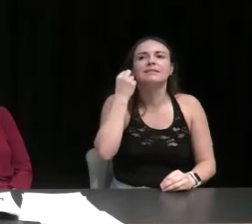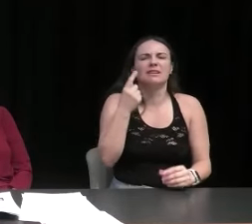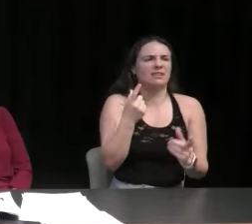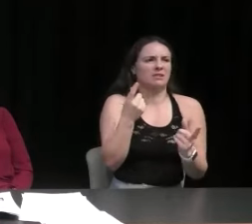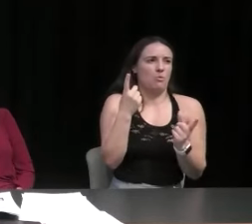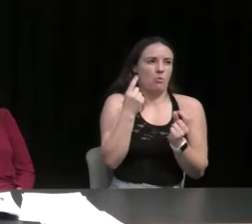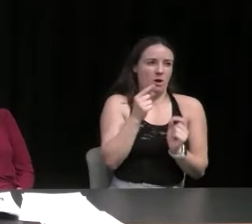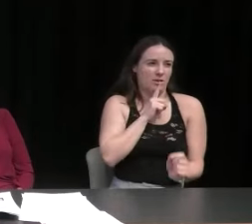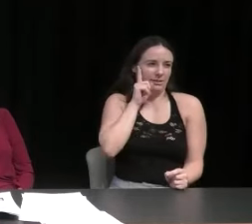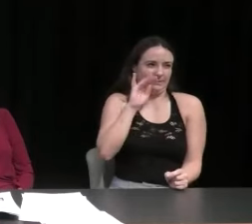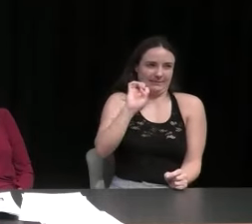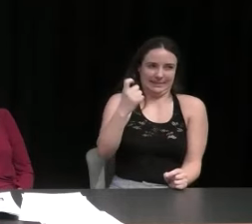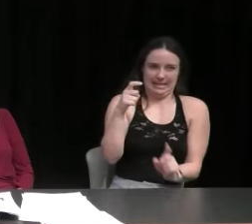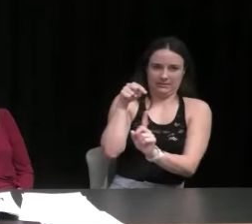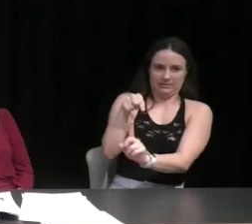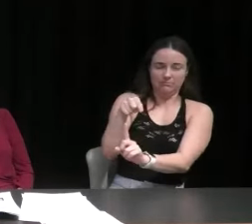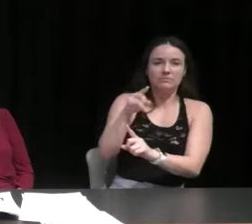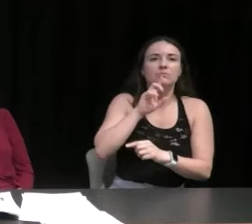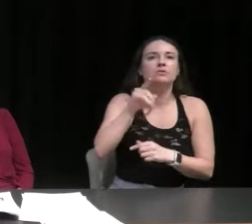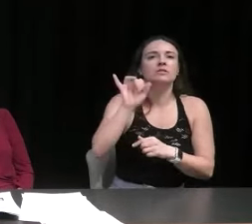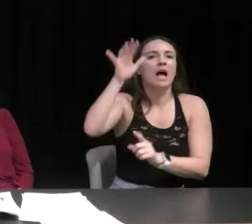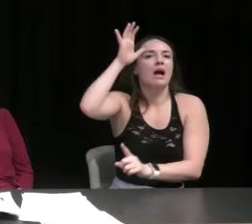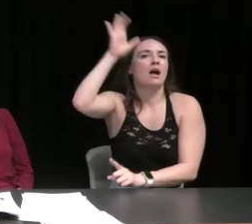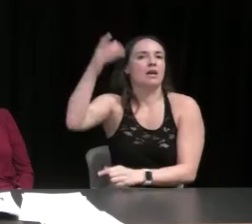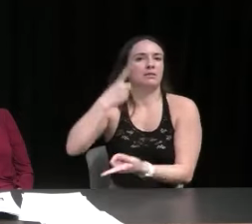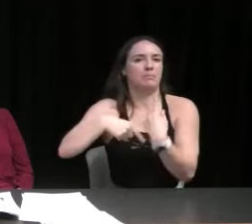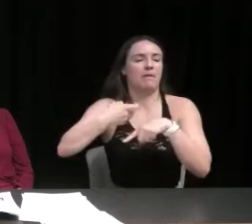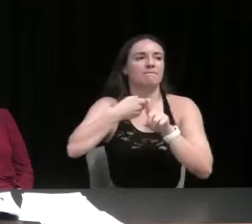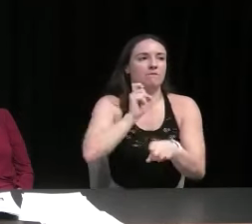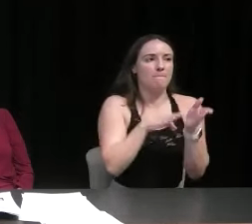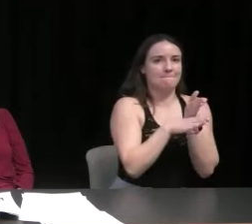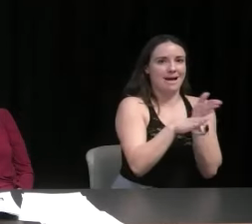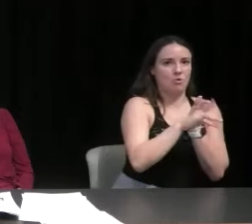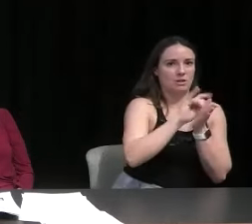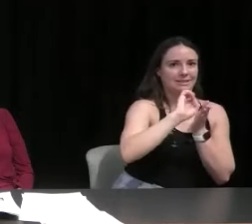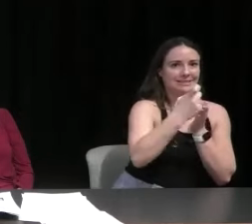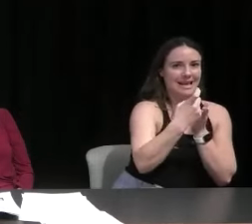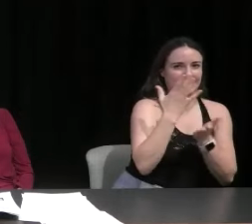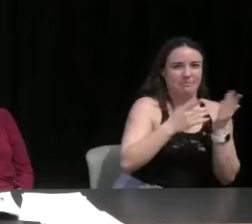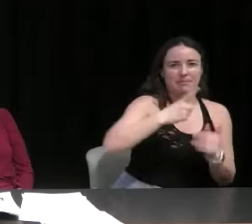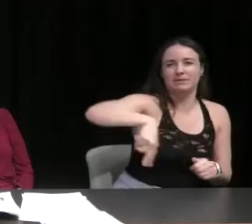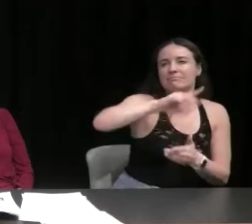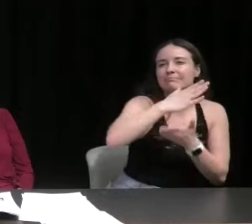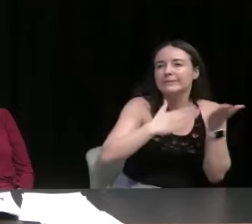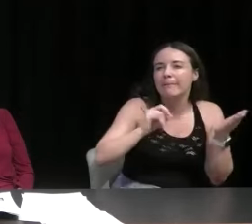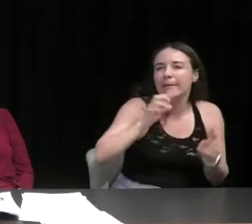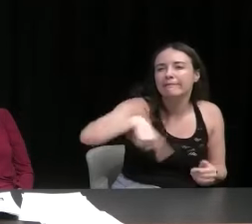a debing in itself but um we're going to now talk about the term de tax the concept came